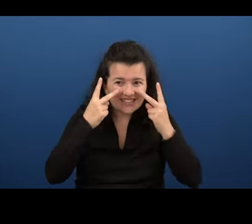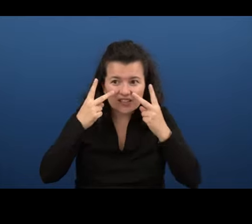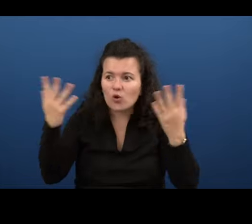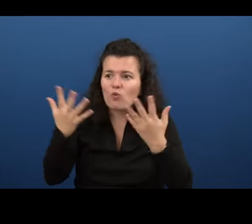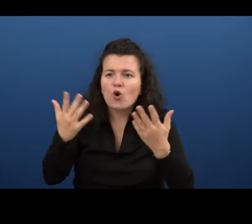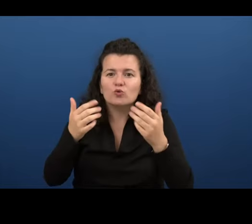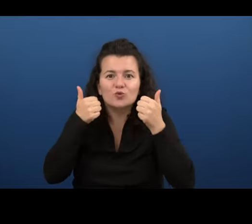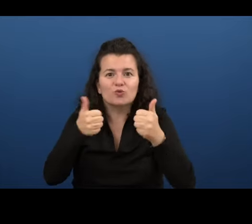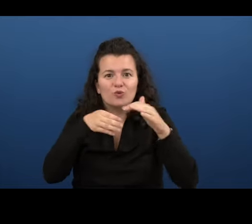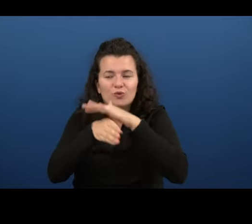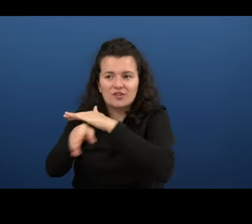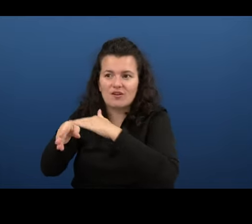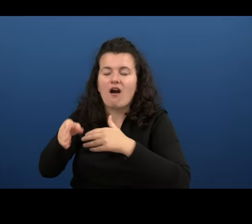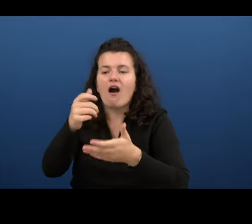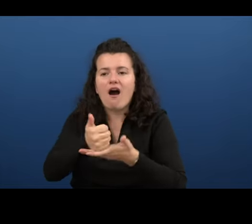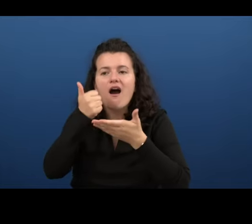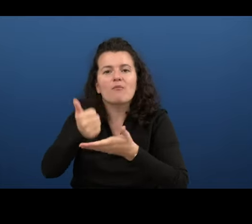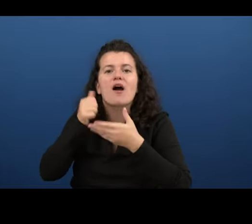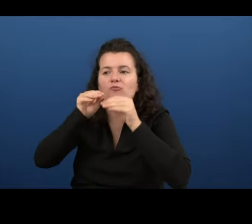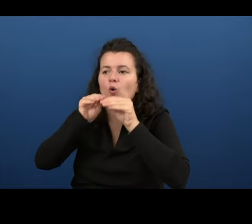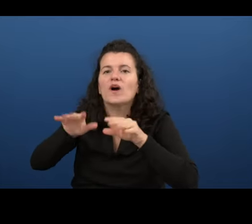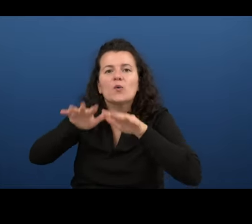population and demographics. 14:34:16 The world is getting older, Africa